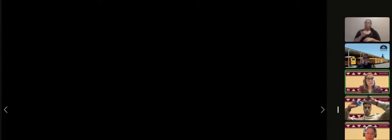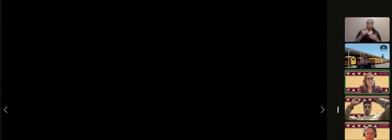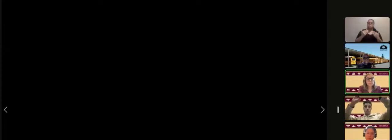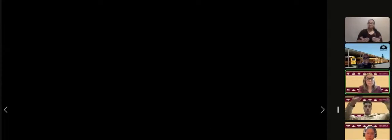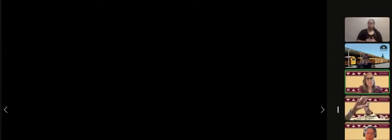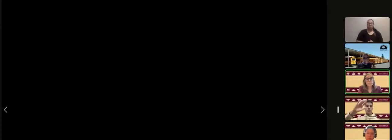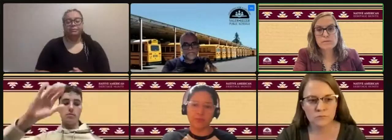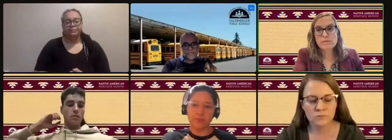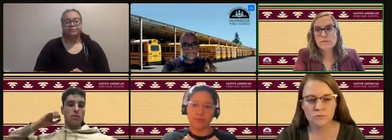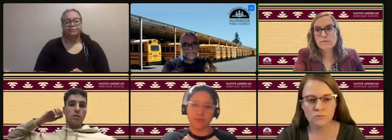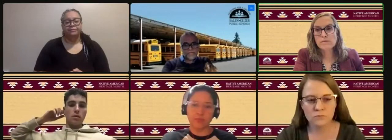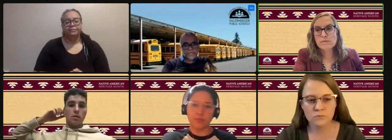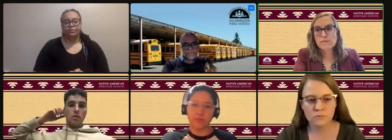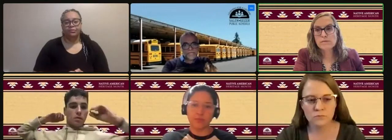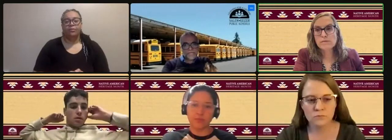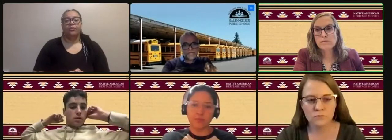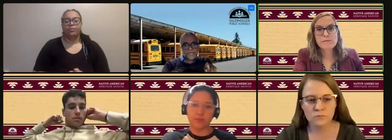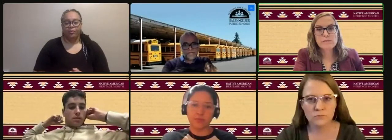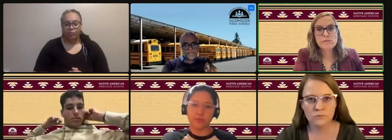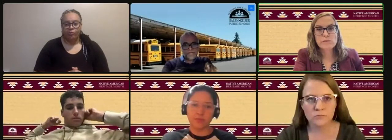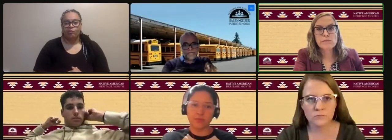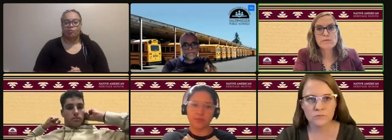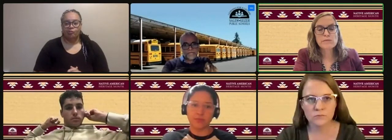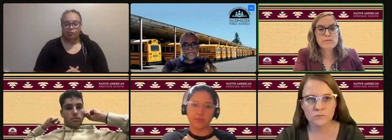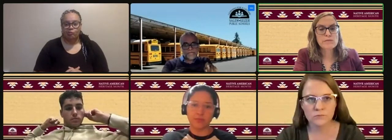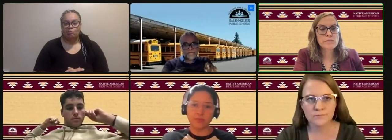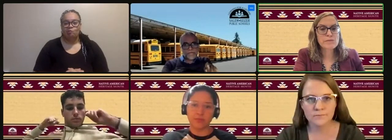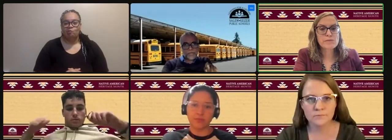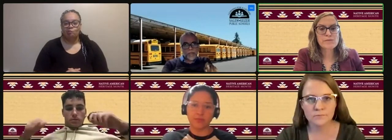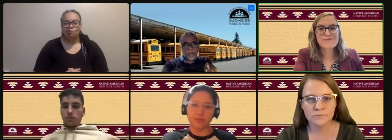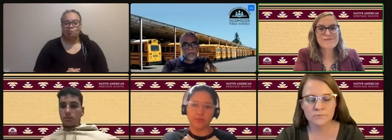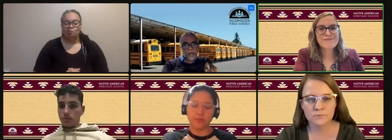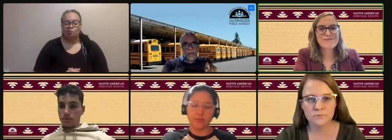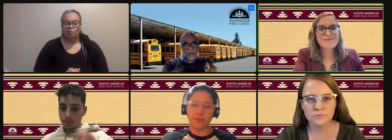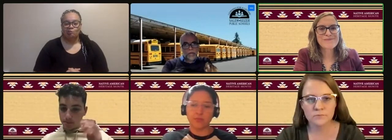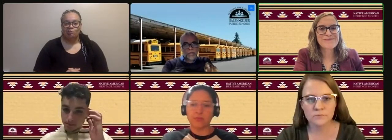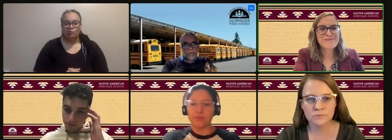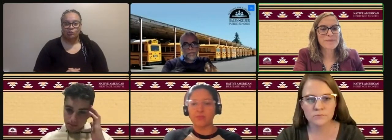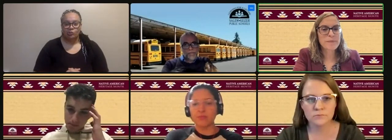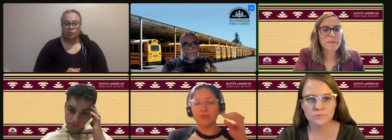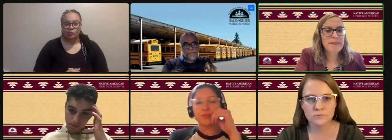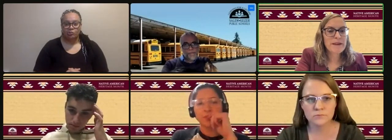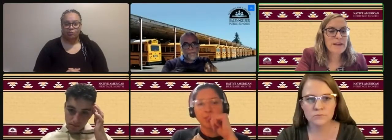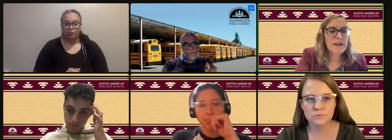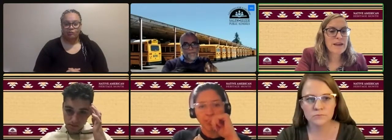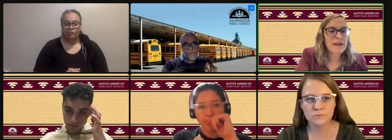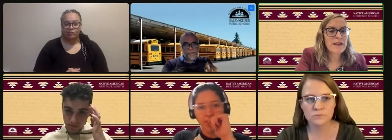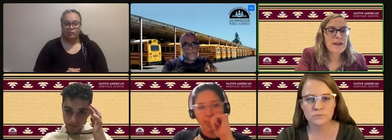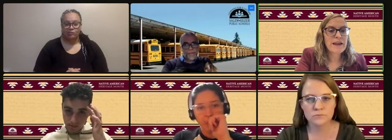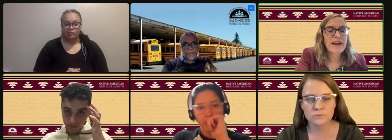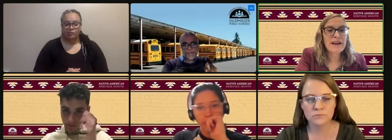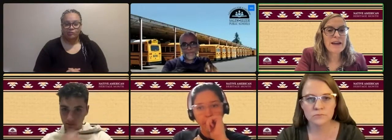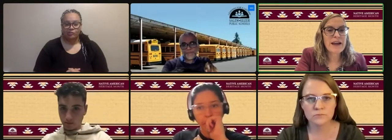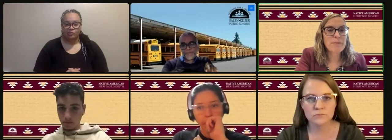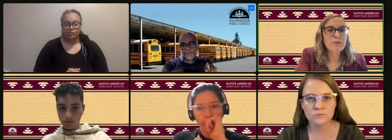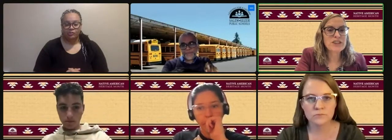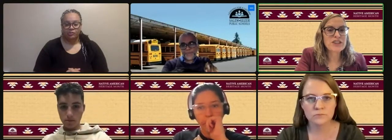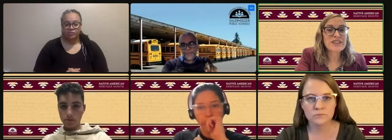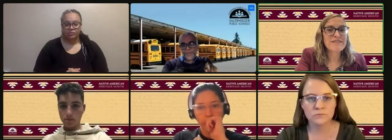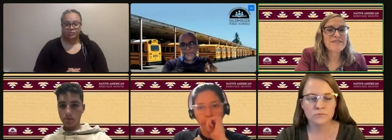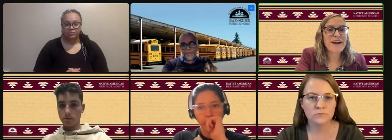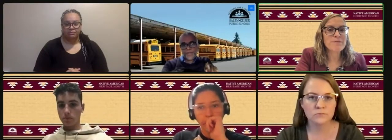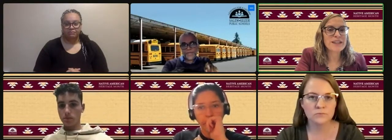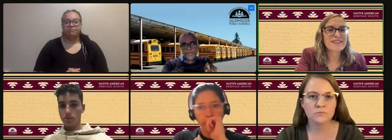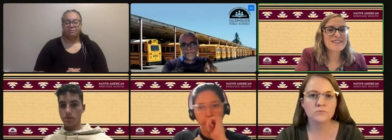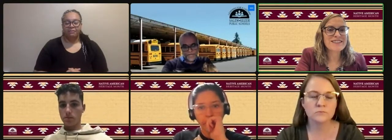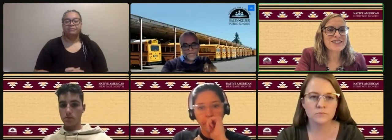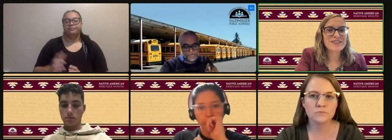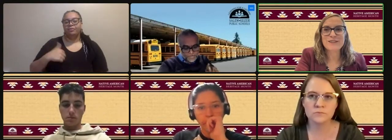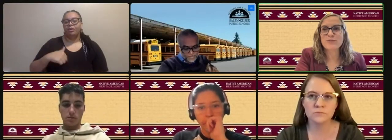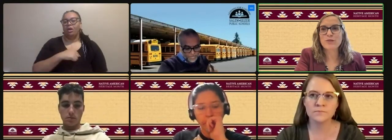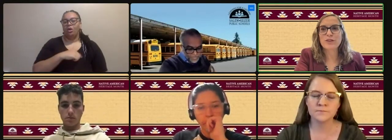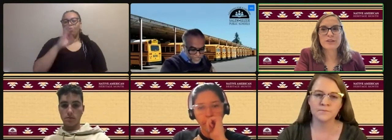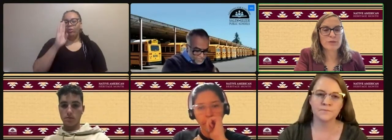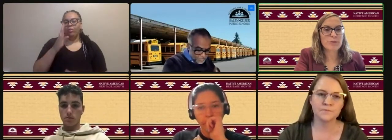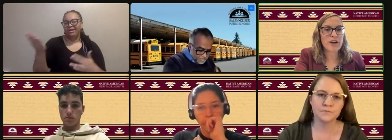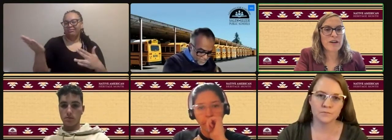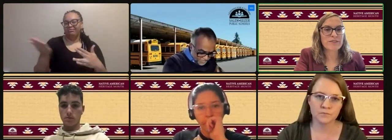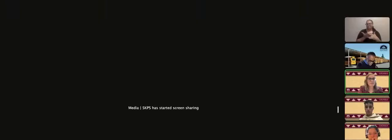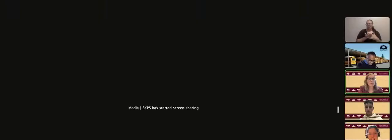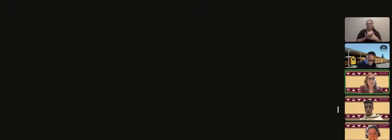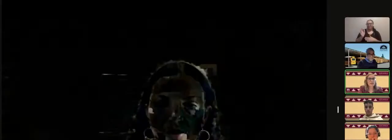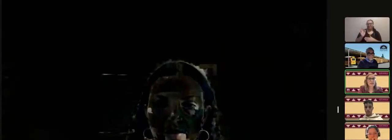THE MEDIA.